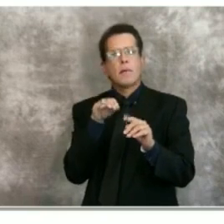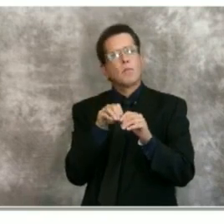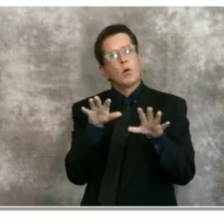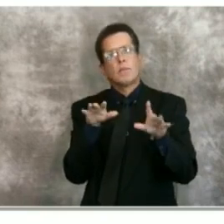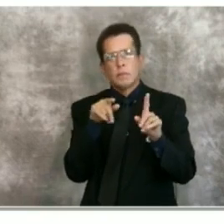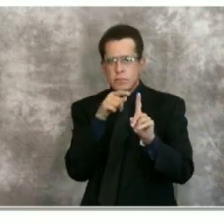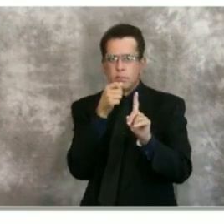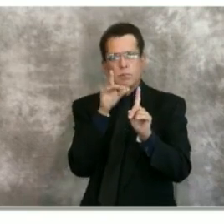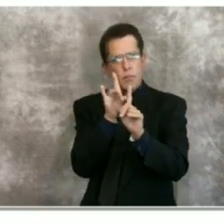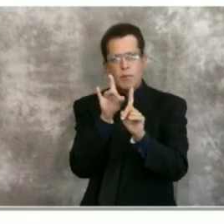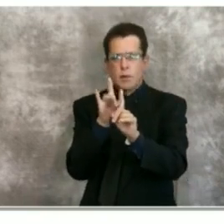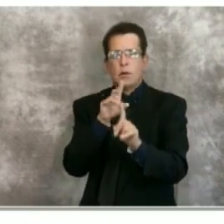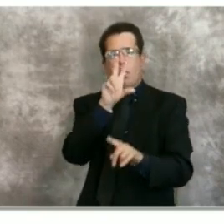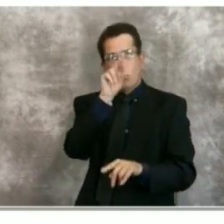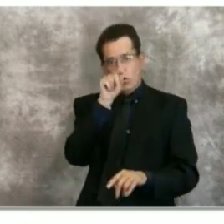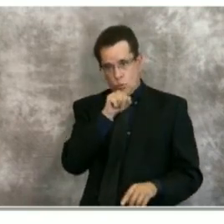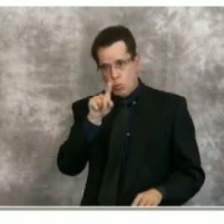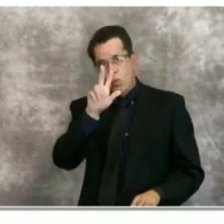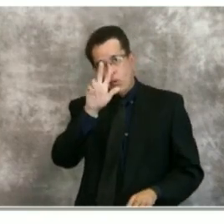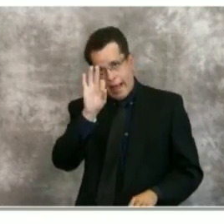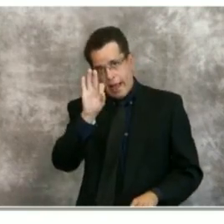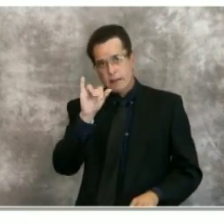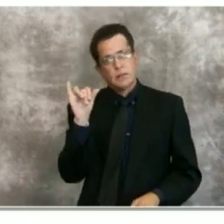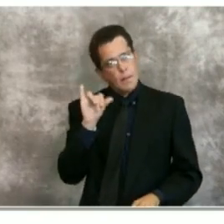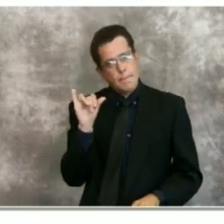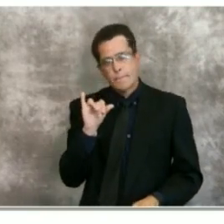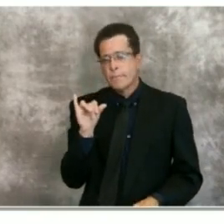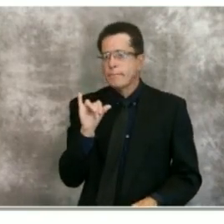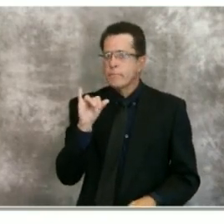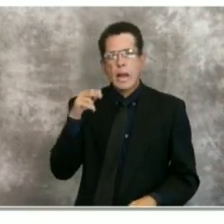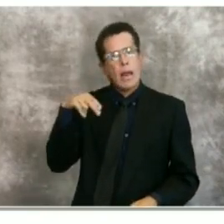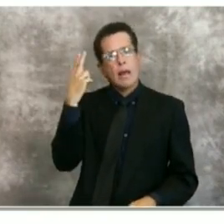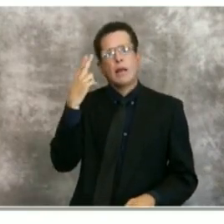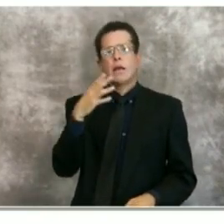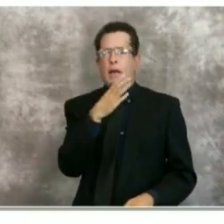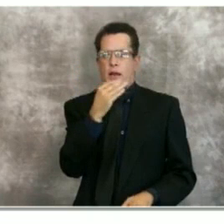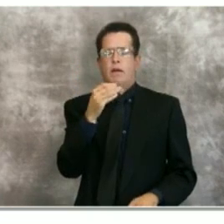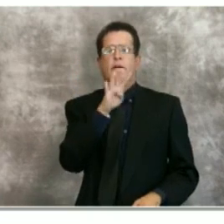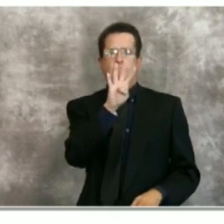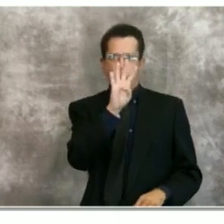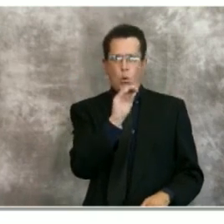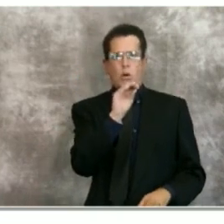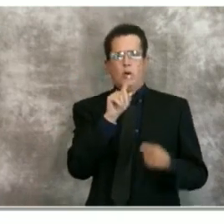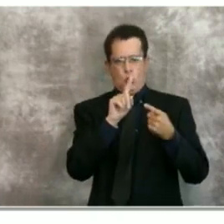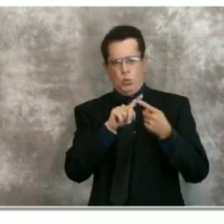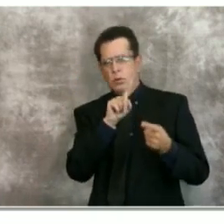STILL THE AGE RANGE, PARTICULARLY FROM 20 TO 39.